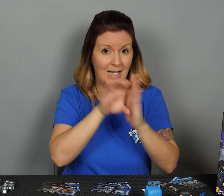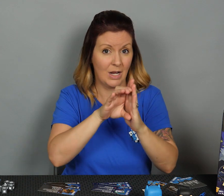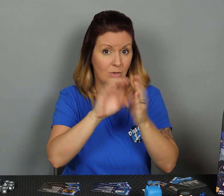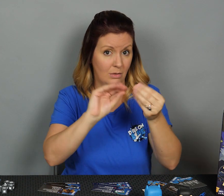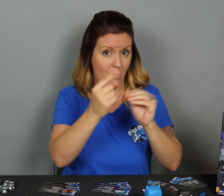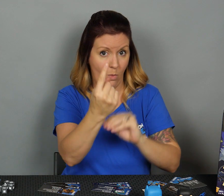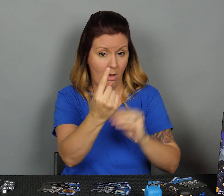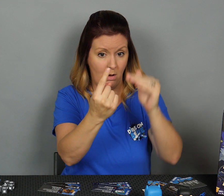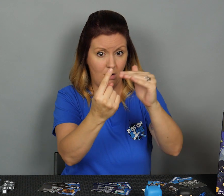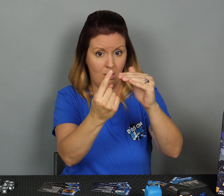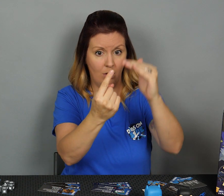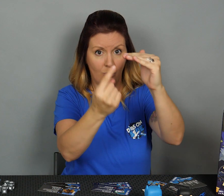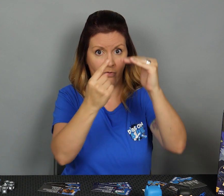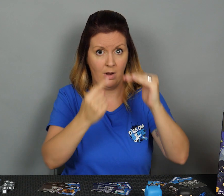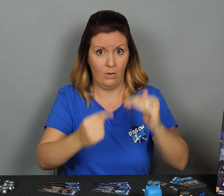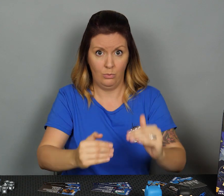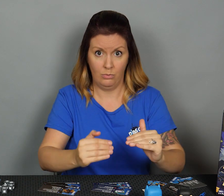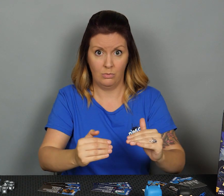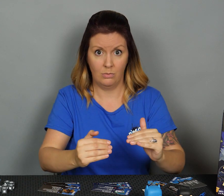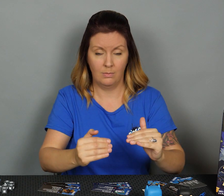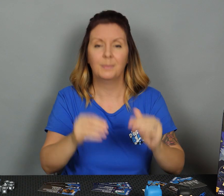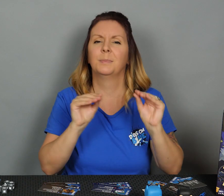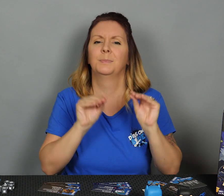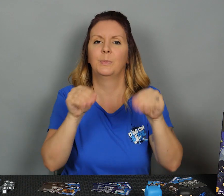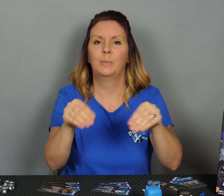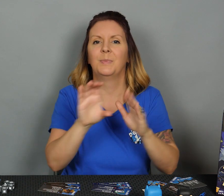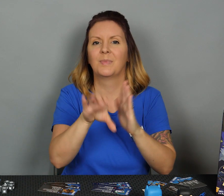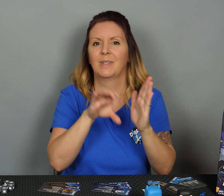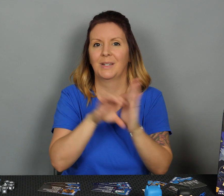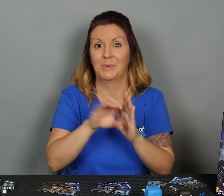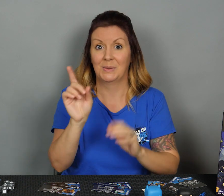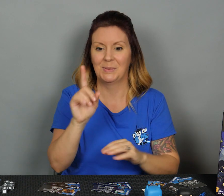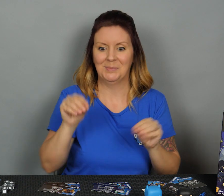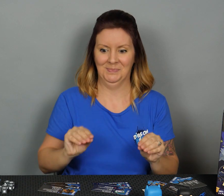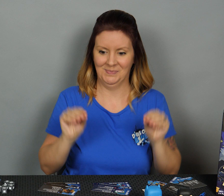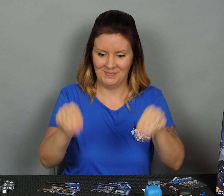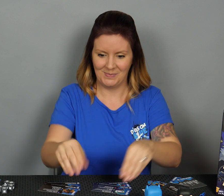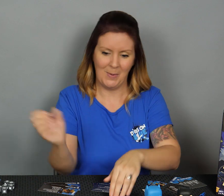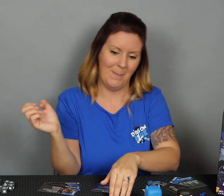If your character was on the number one space on the cooldown track, it now gets placed